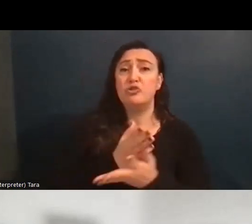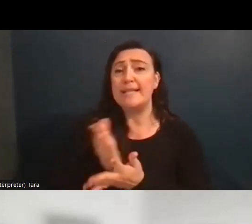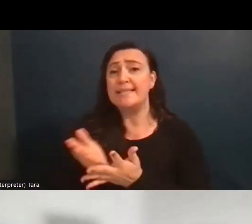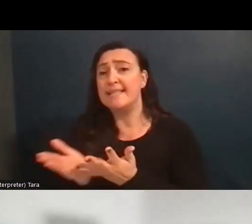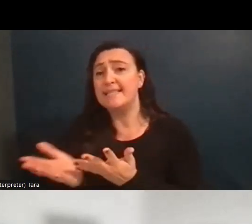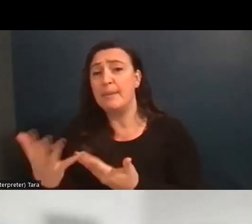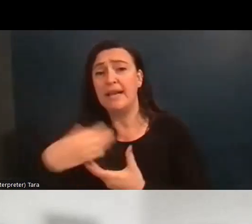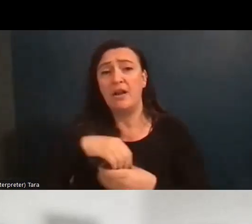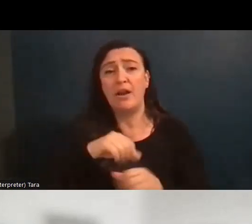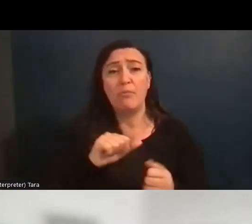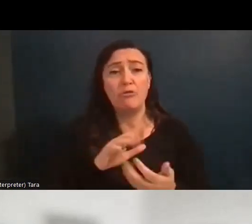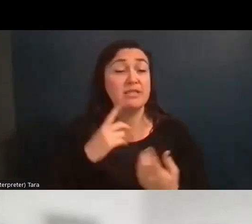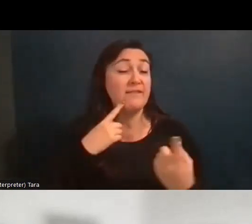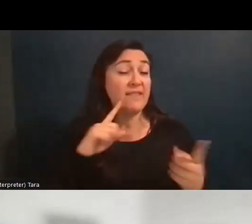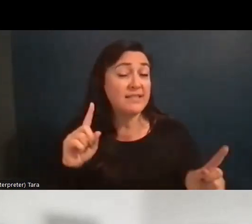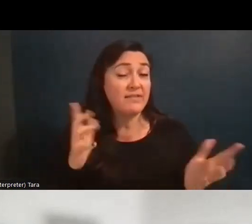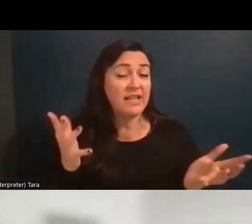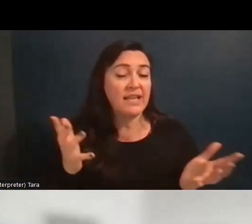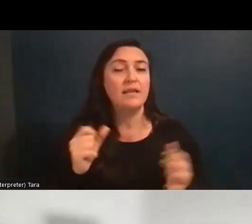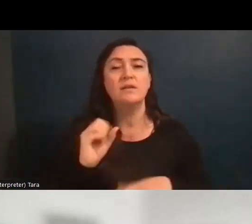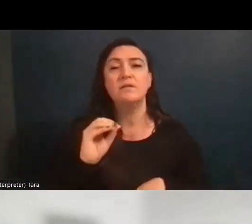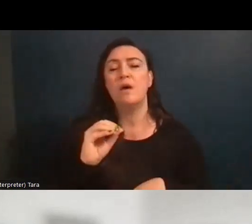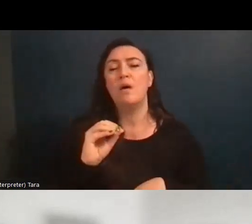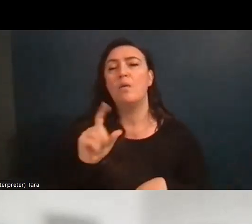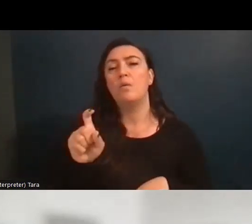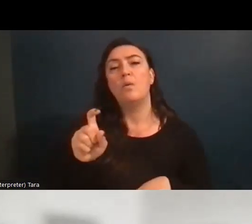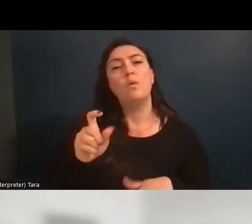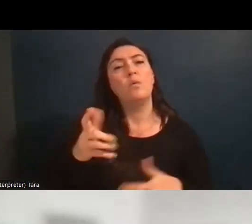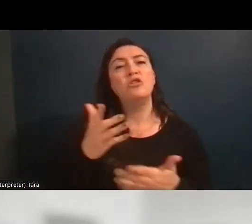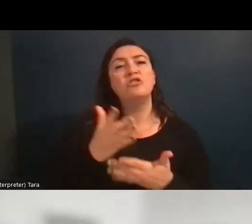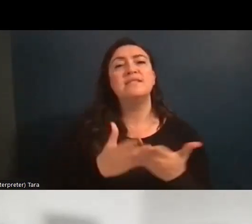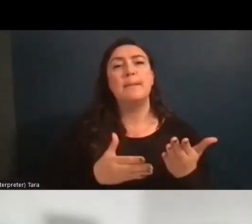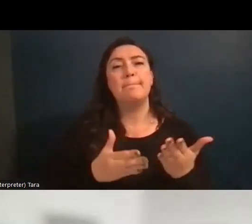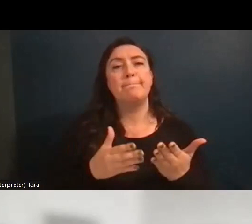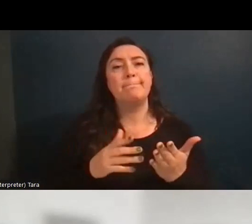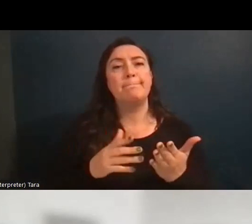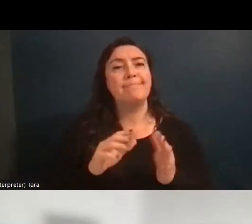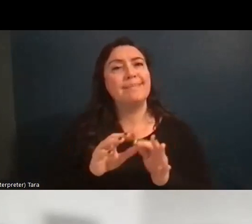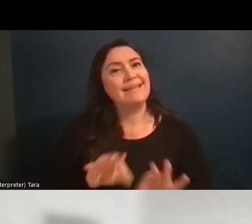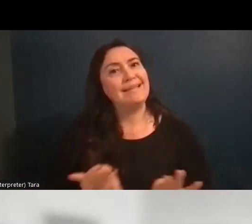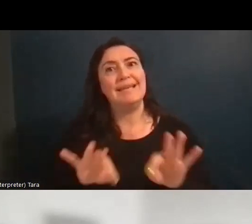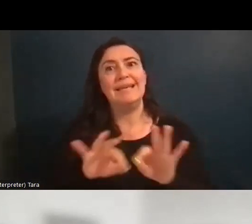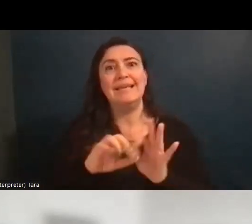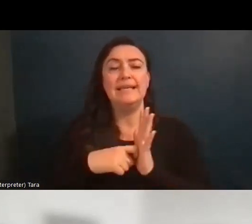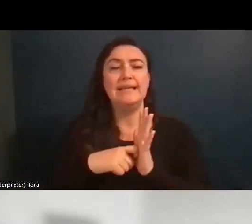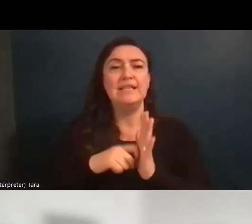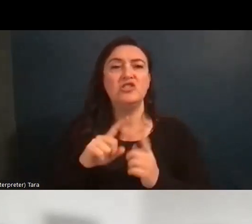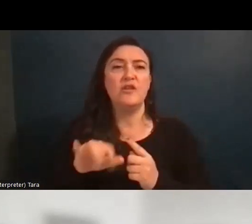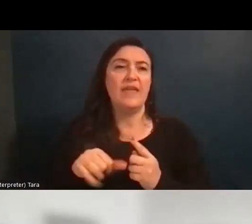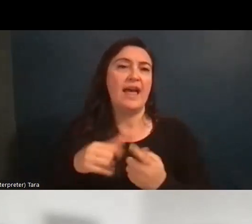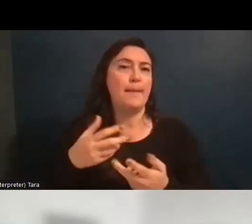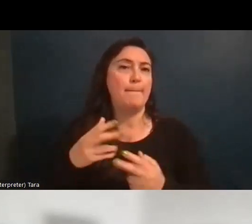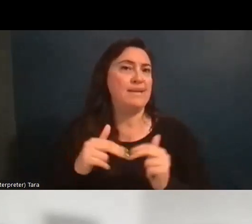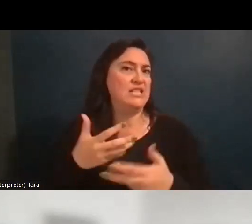effectively. So what are some keys to that trust building? How do you go about it?